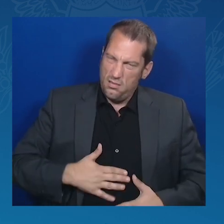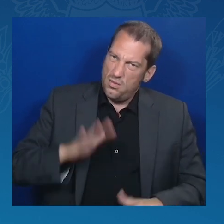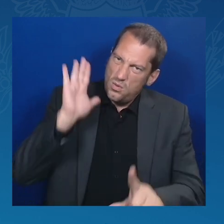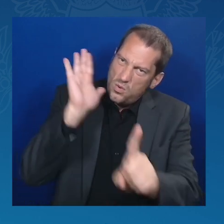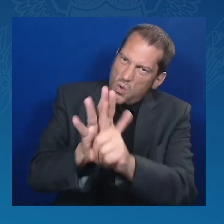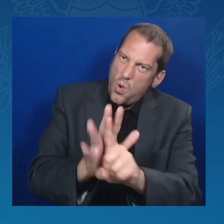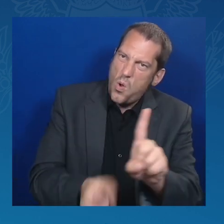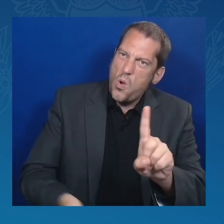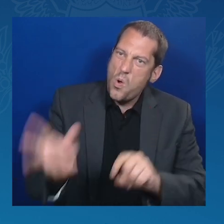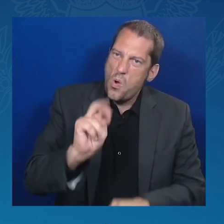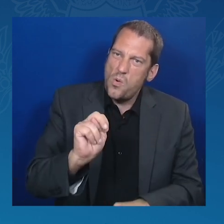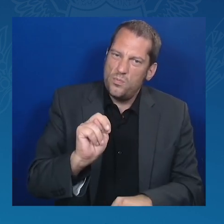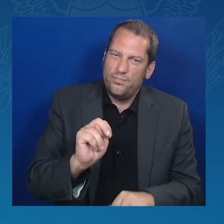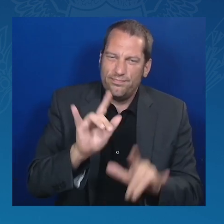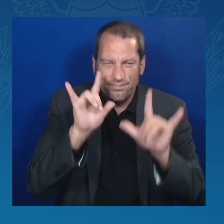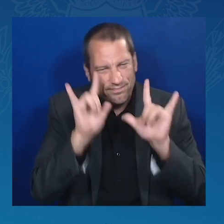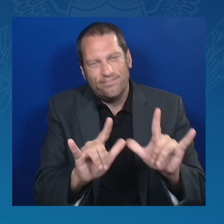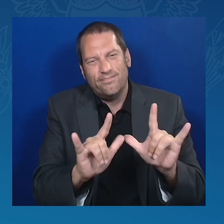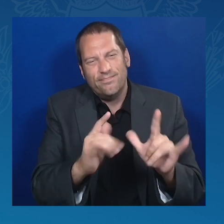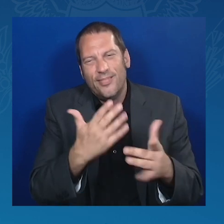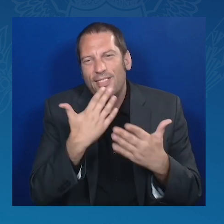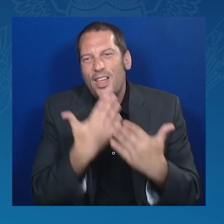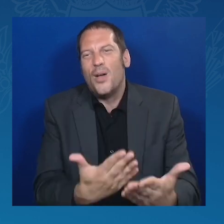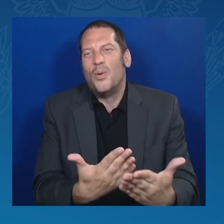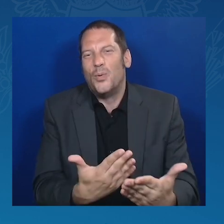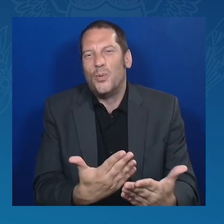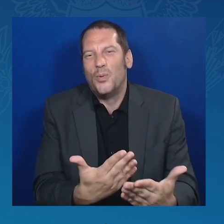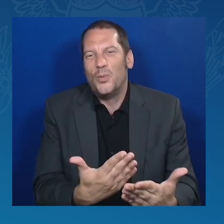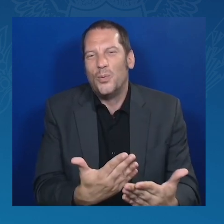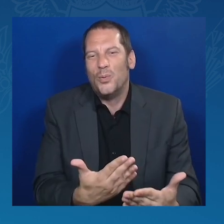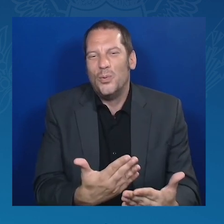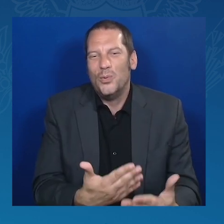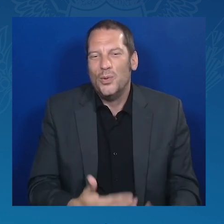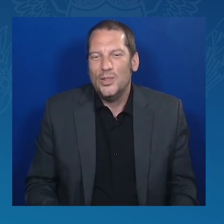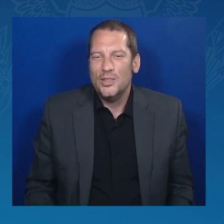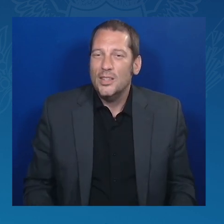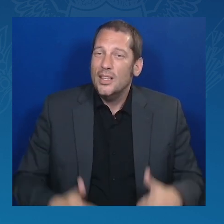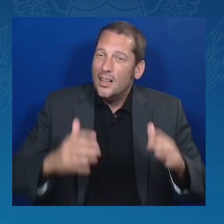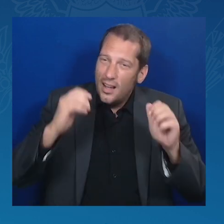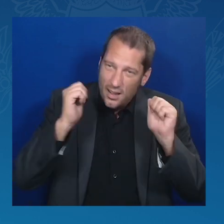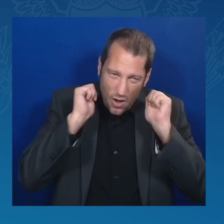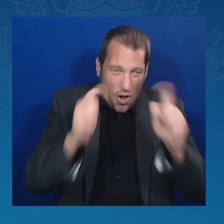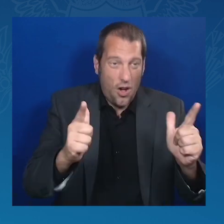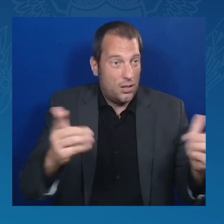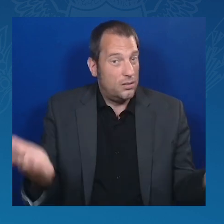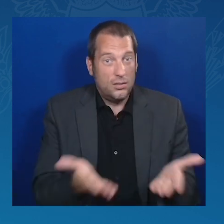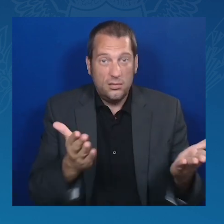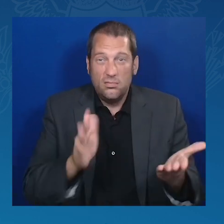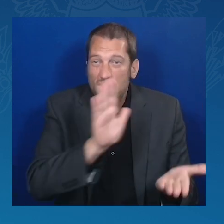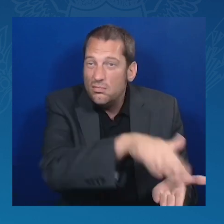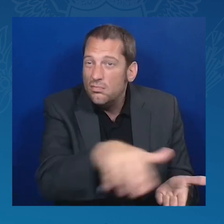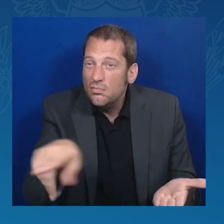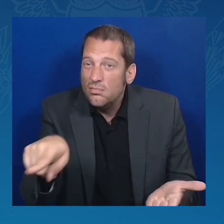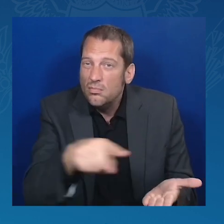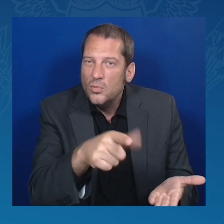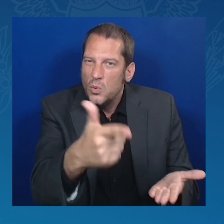The Vice President: Good, and everyone here again just know the power of your voice. We have so many influential people here.